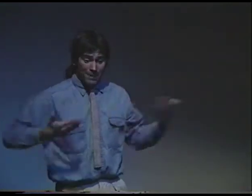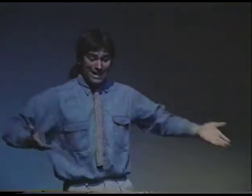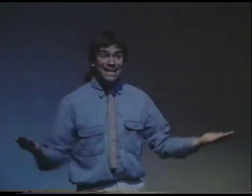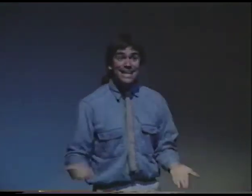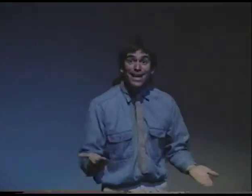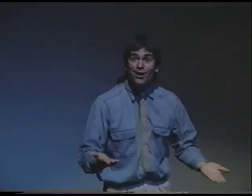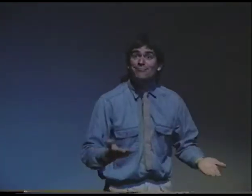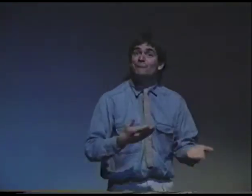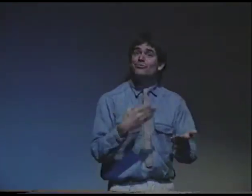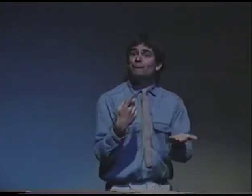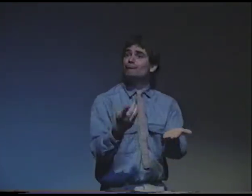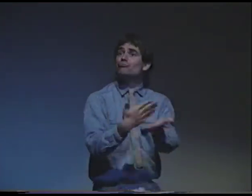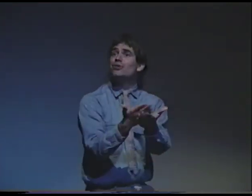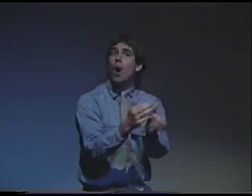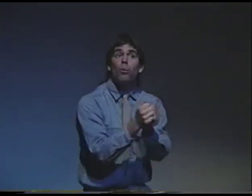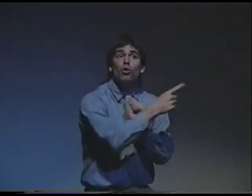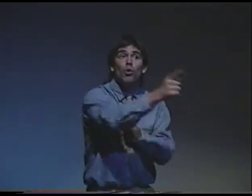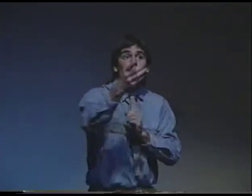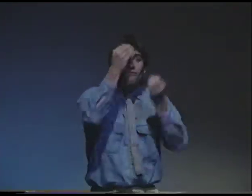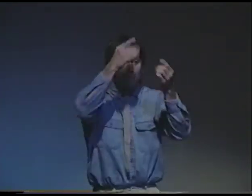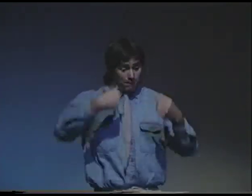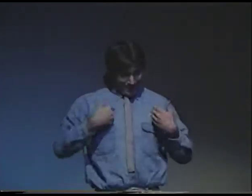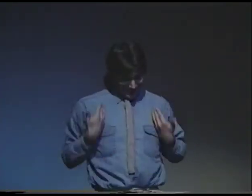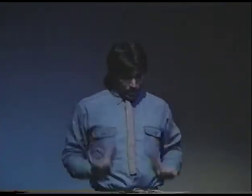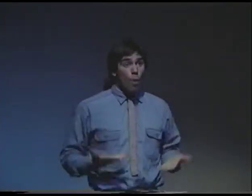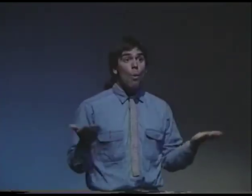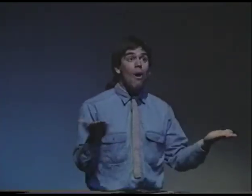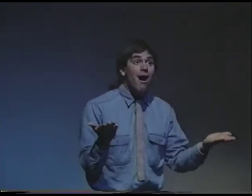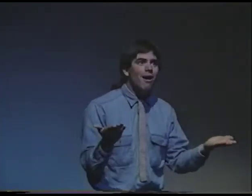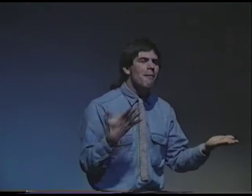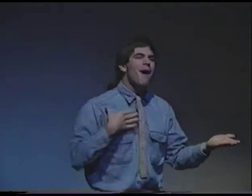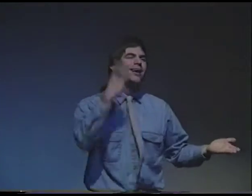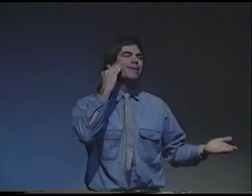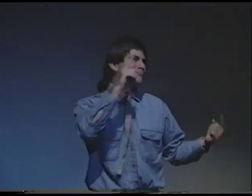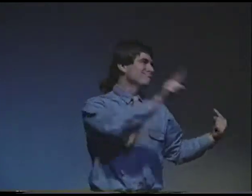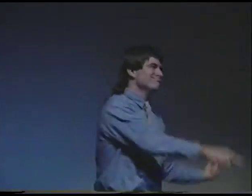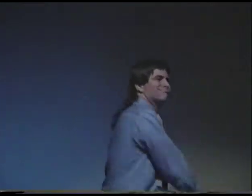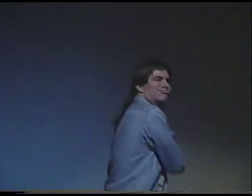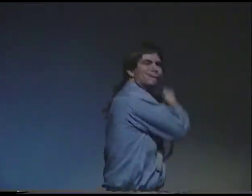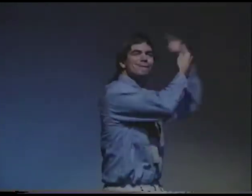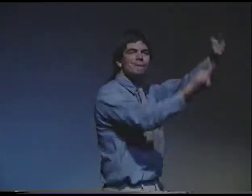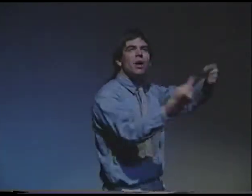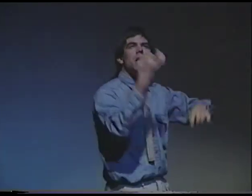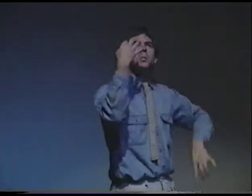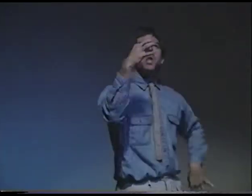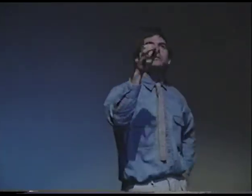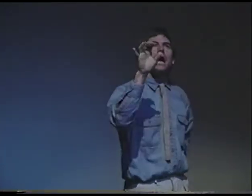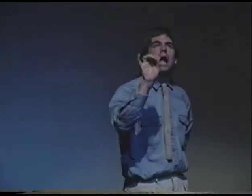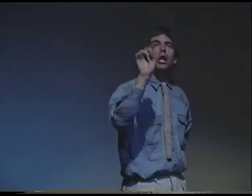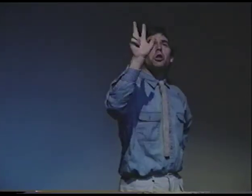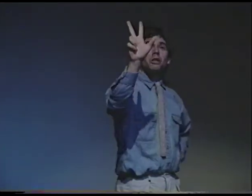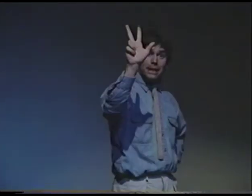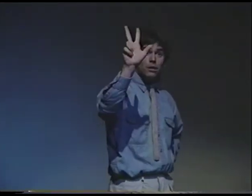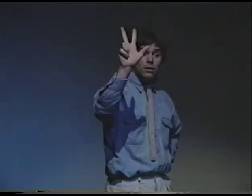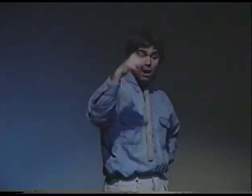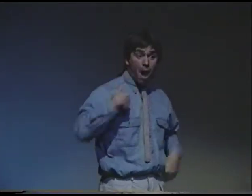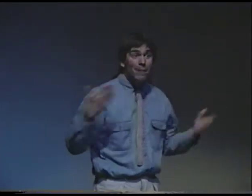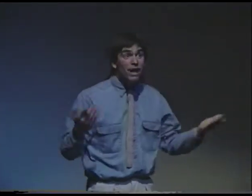It's a good thought because here I am with you. And I'm going to share my experiences with you that